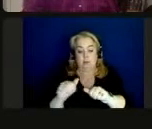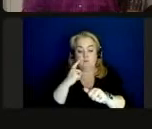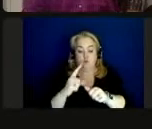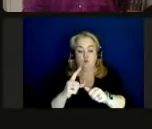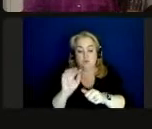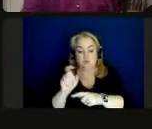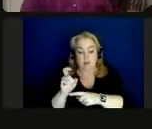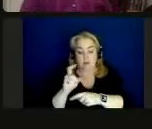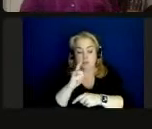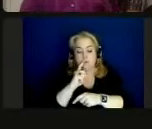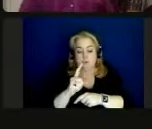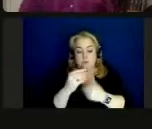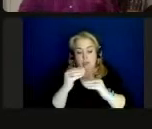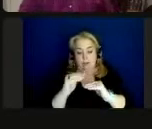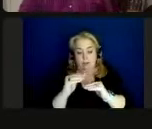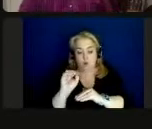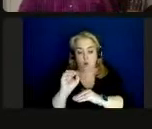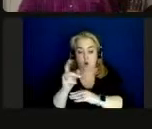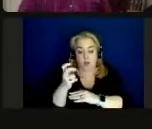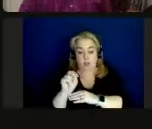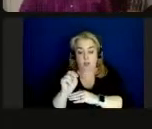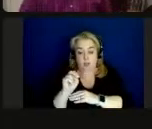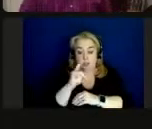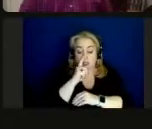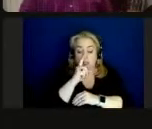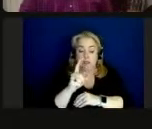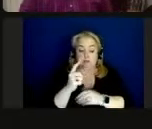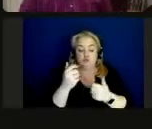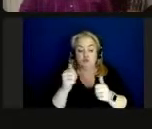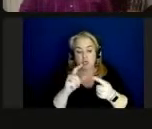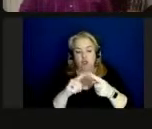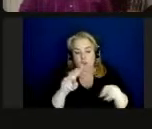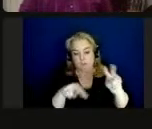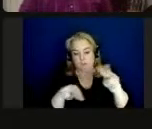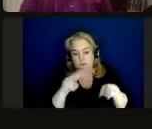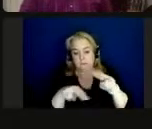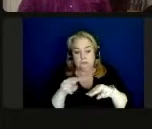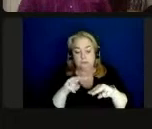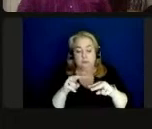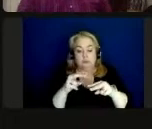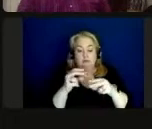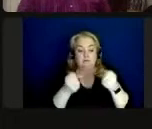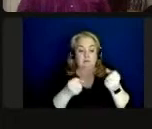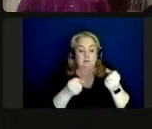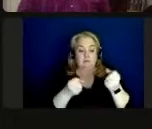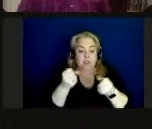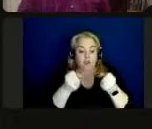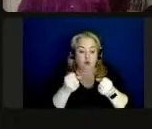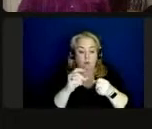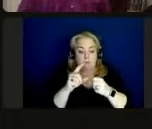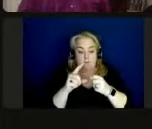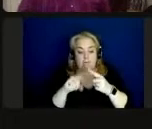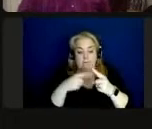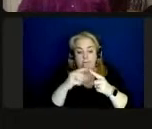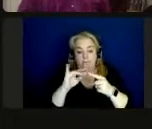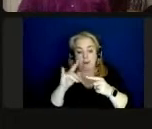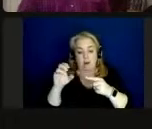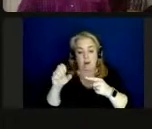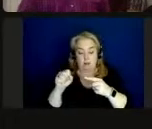PEOPLE DRI LES D S OUR ABITY TO GET MORE FR THAT TAX ISTT LIMITED